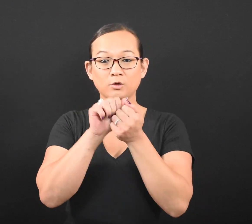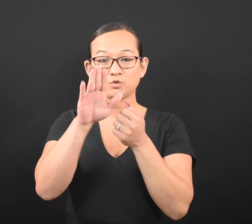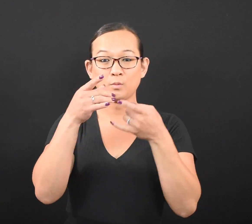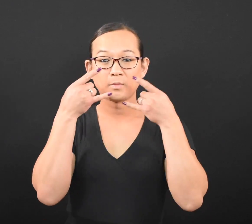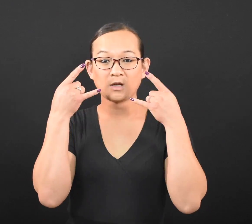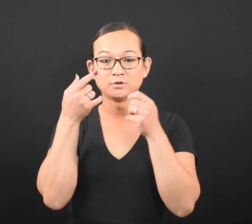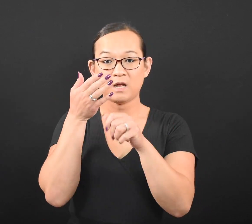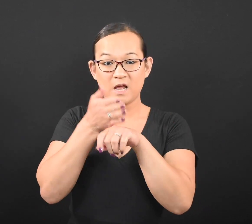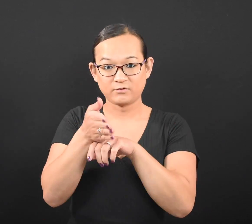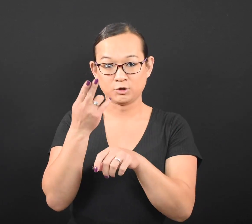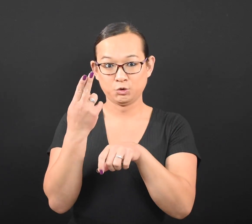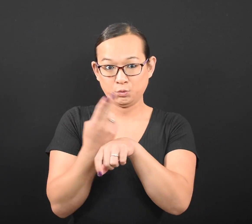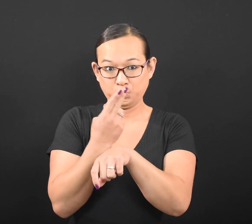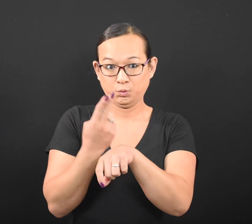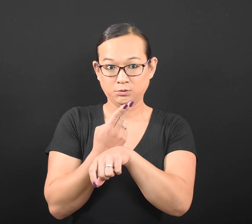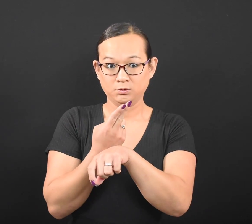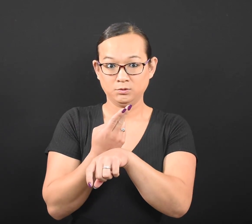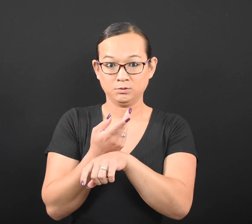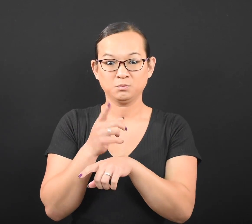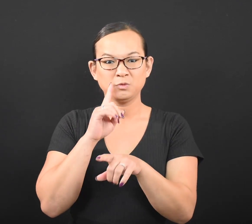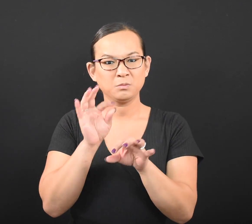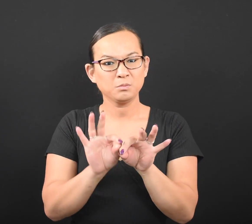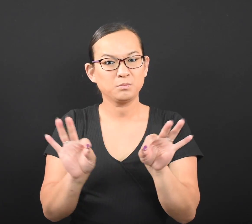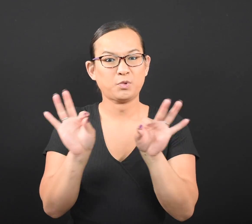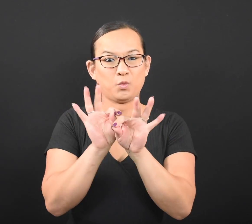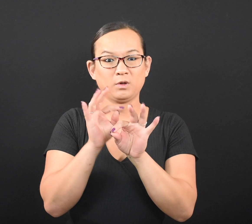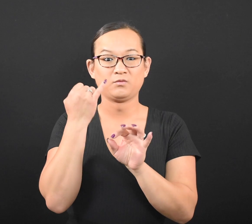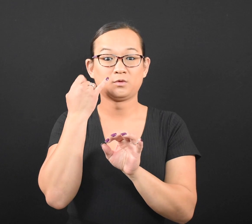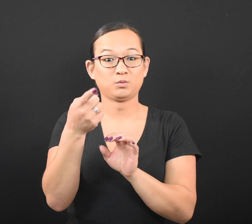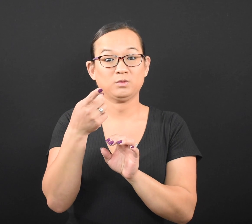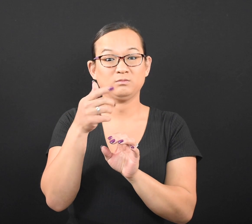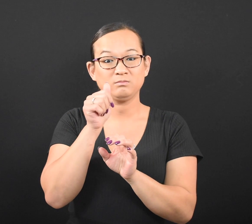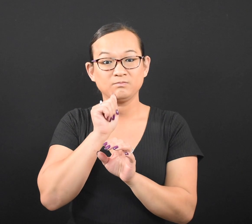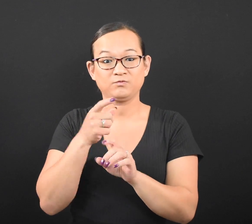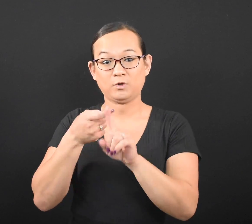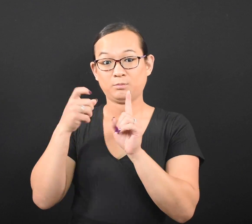Wash your masks after each use, particularly if you suffer from seasonal allergies,